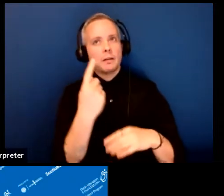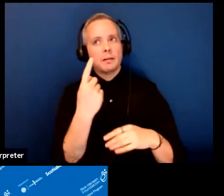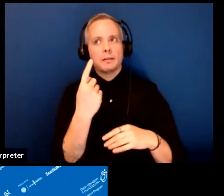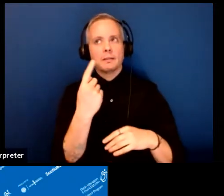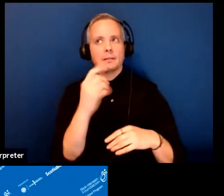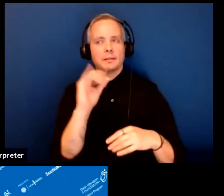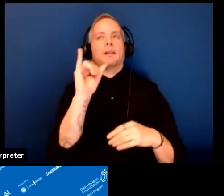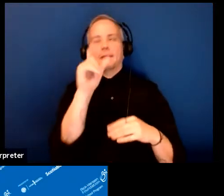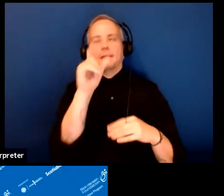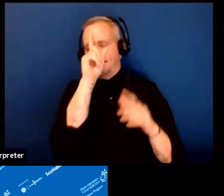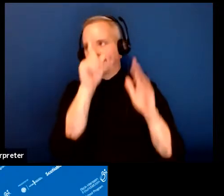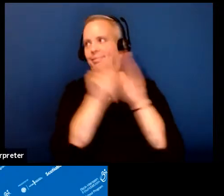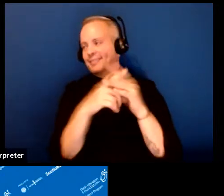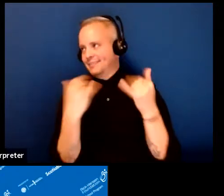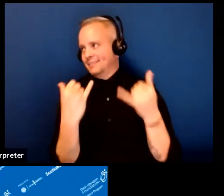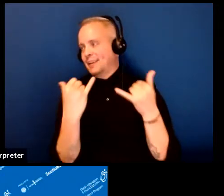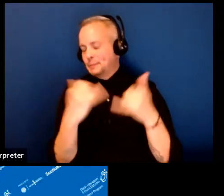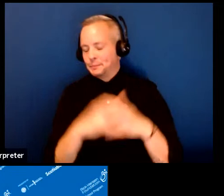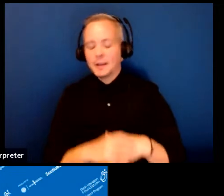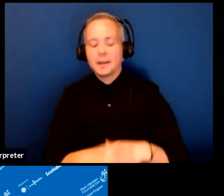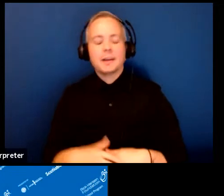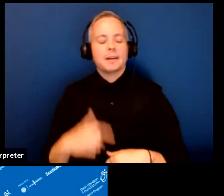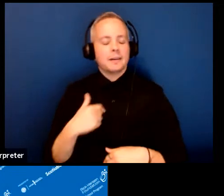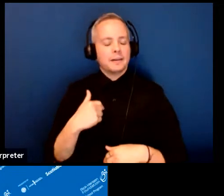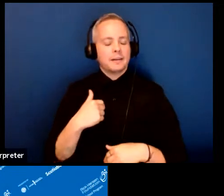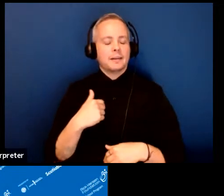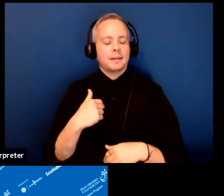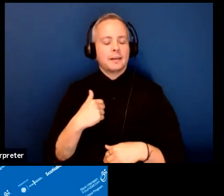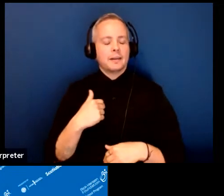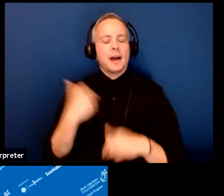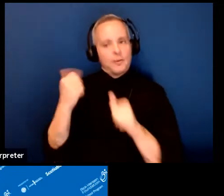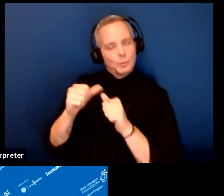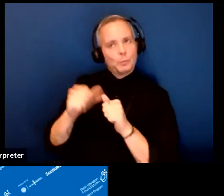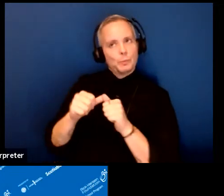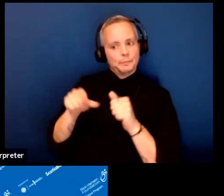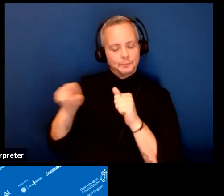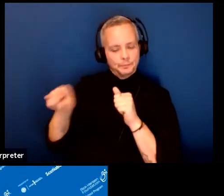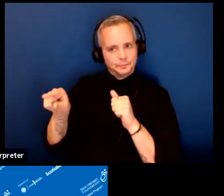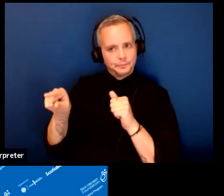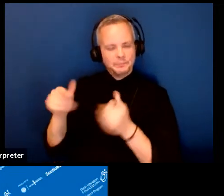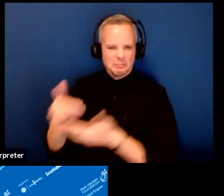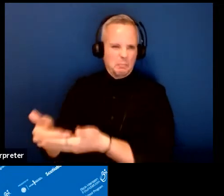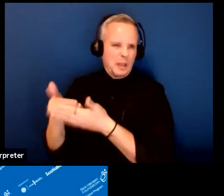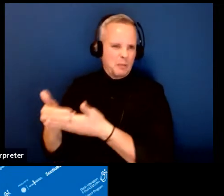ME RIGHT NOW IS I HAD -- WHEN HE WAS A BABY, I HAD A NANNY THAT